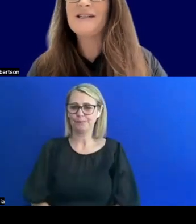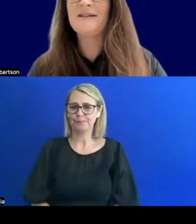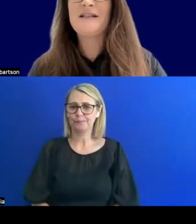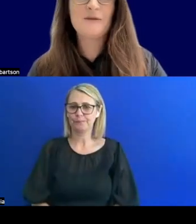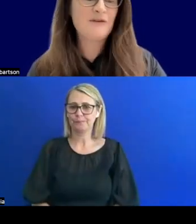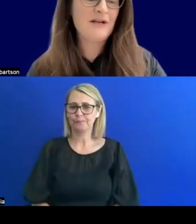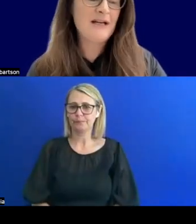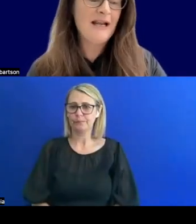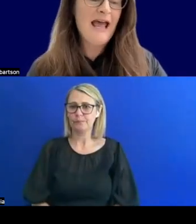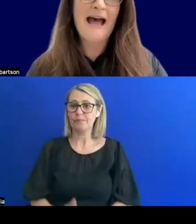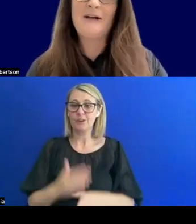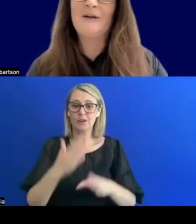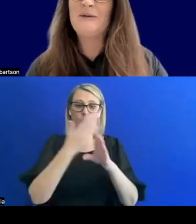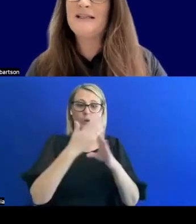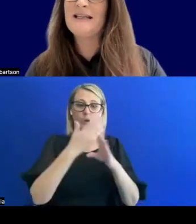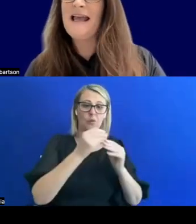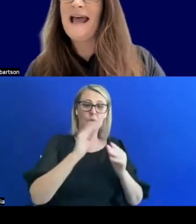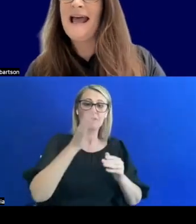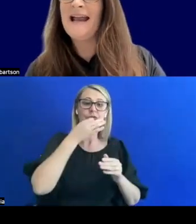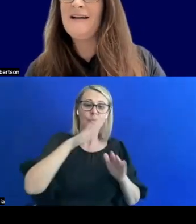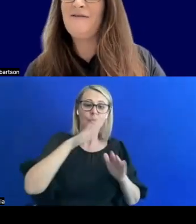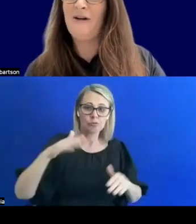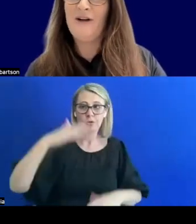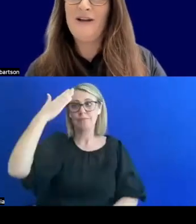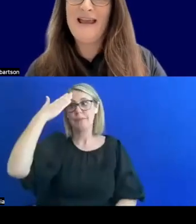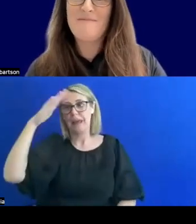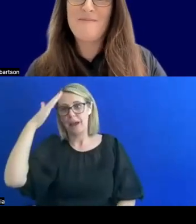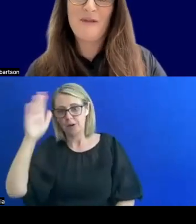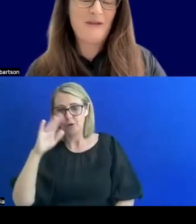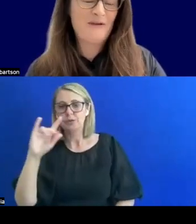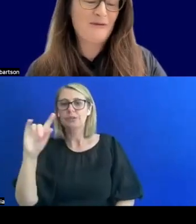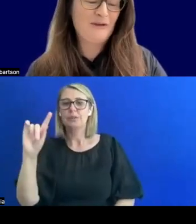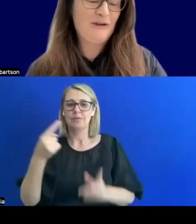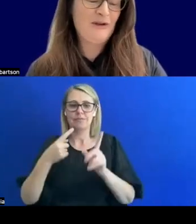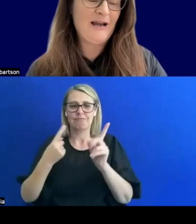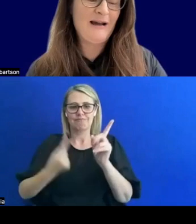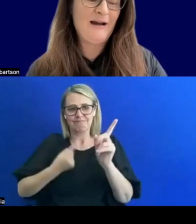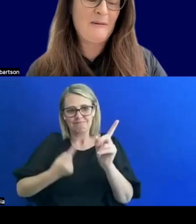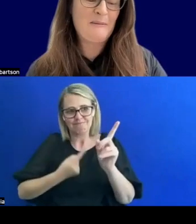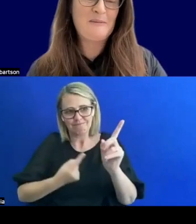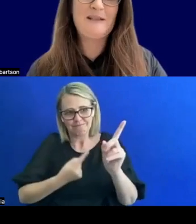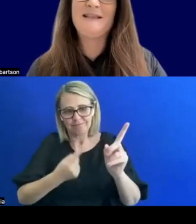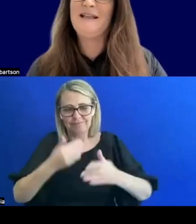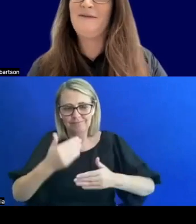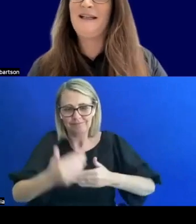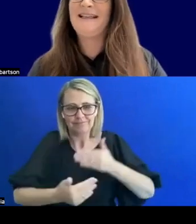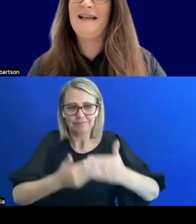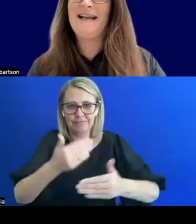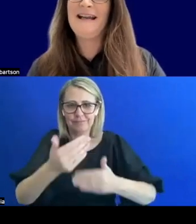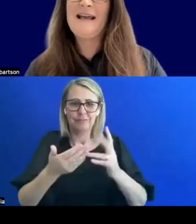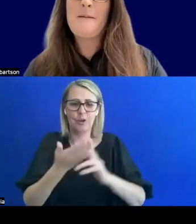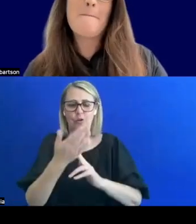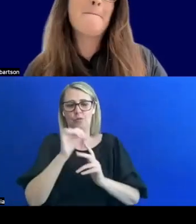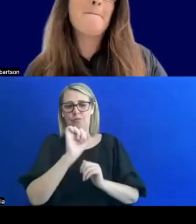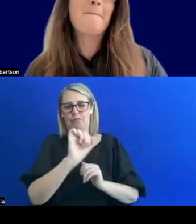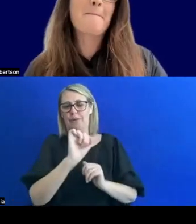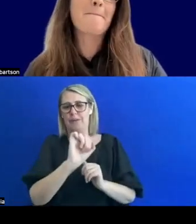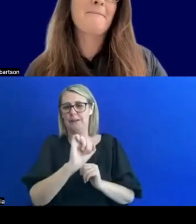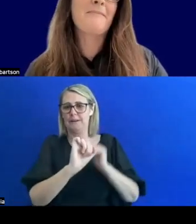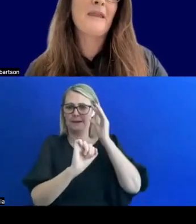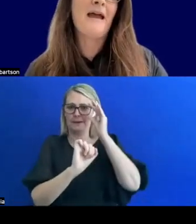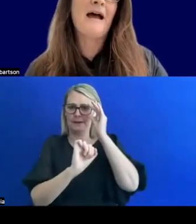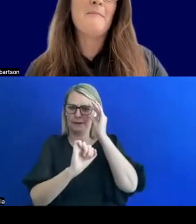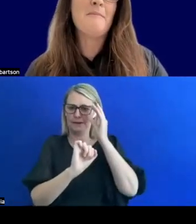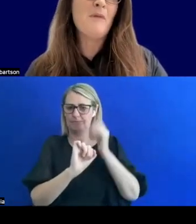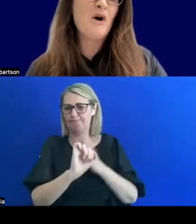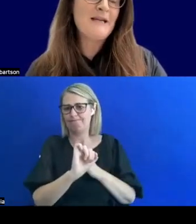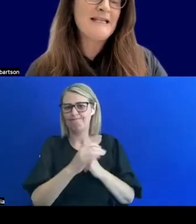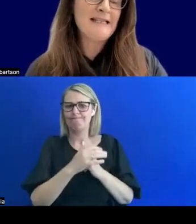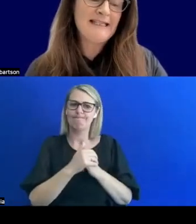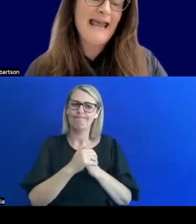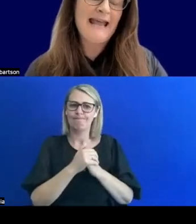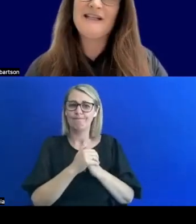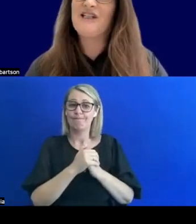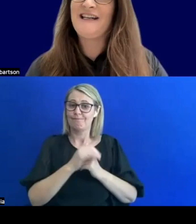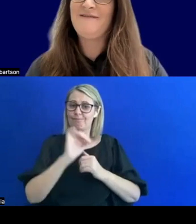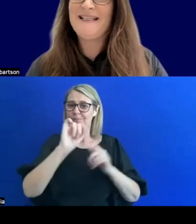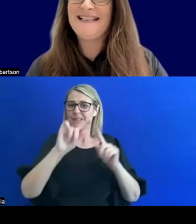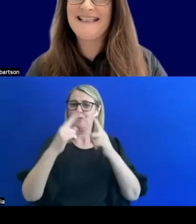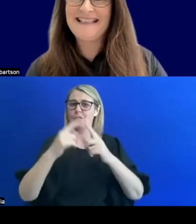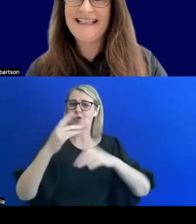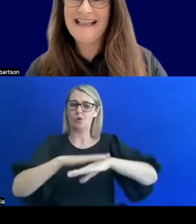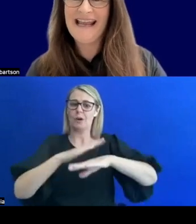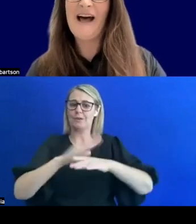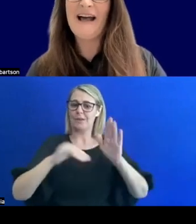children and adults and followed them through,um, significant, um moments and achievements in their